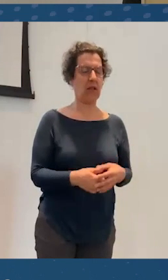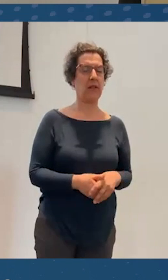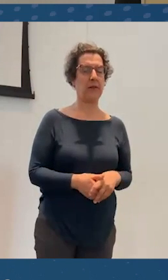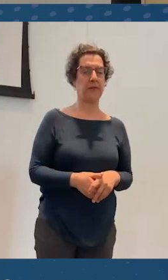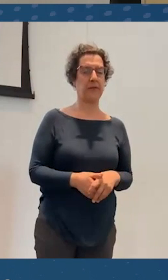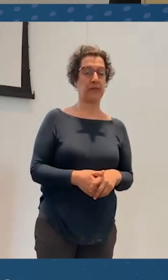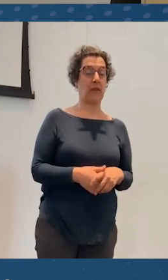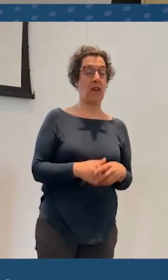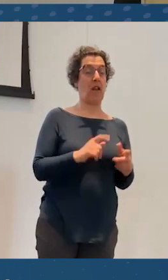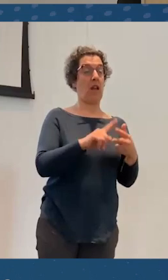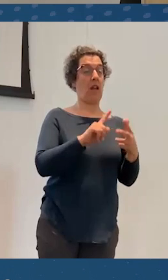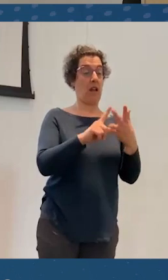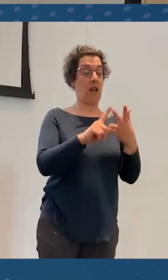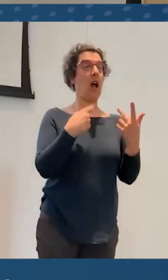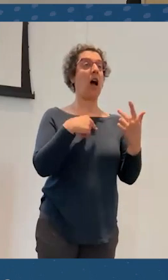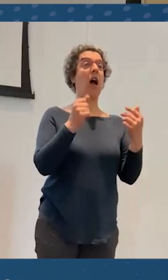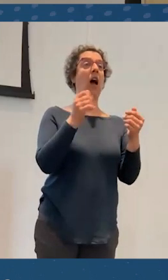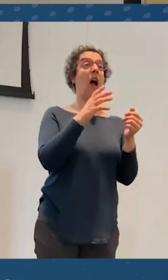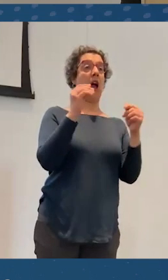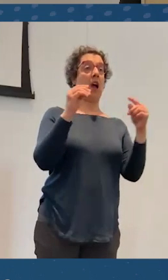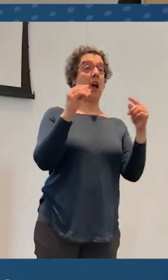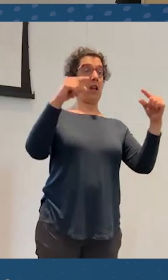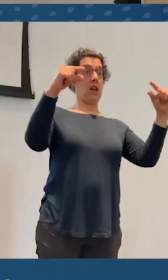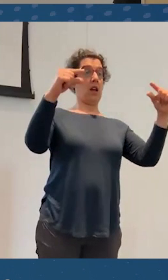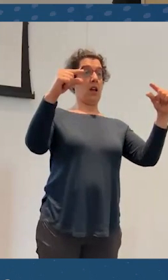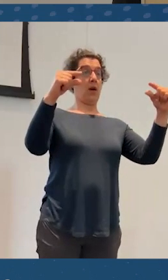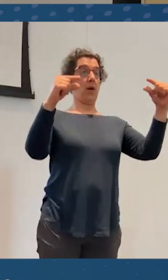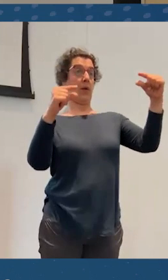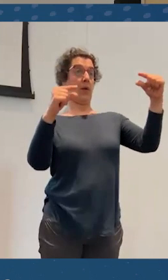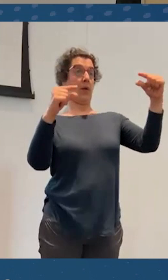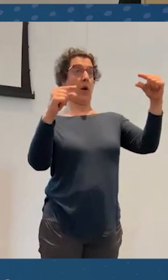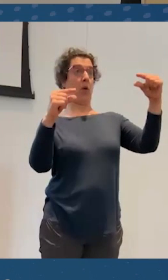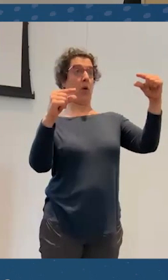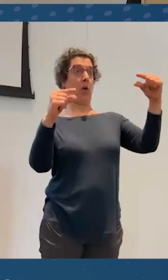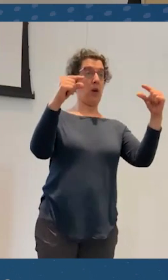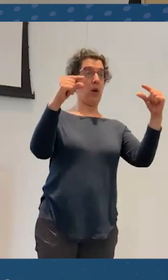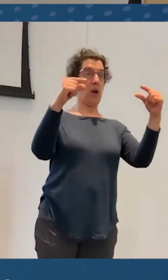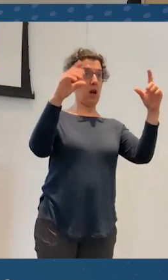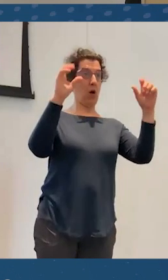Another thing would be the angle at which subtitles will snap or unsnap from a subject.